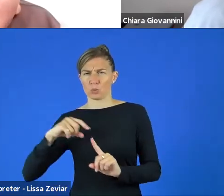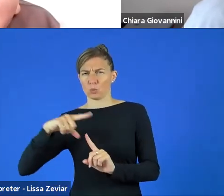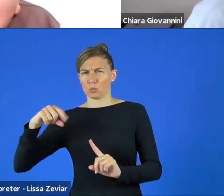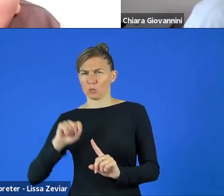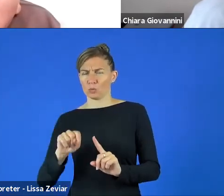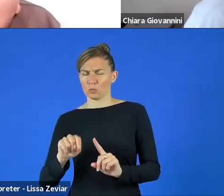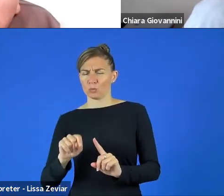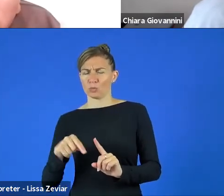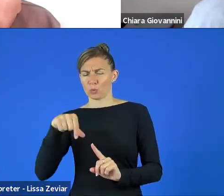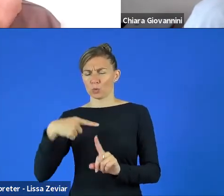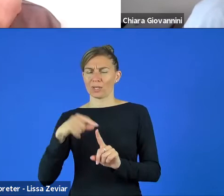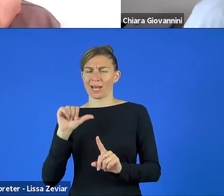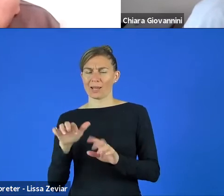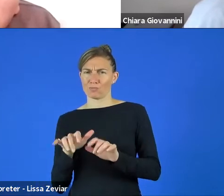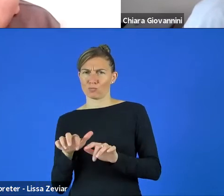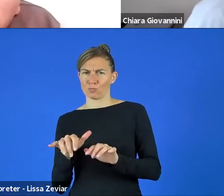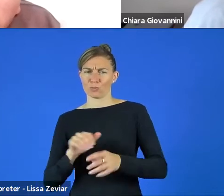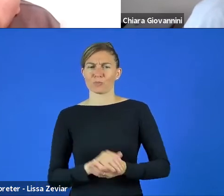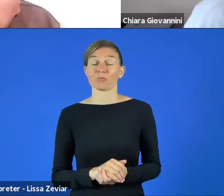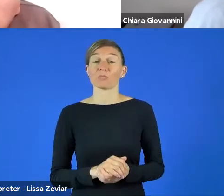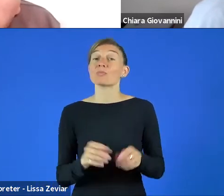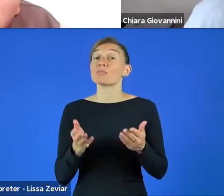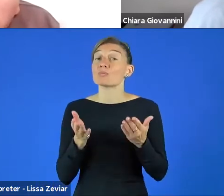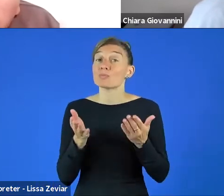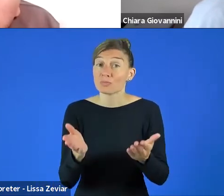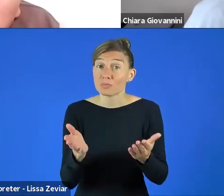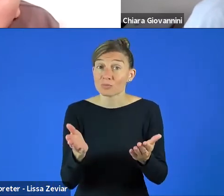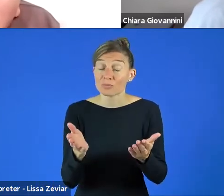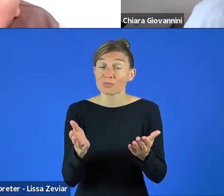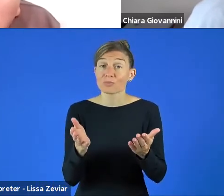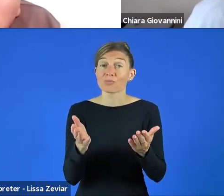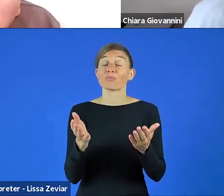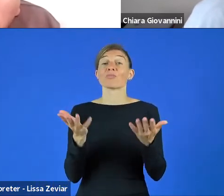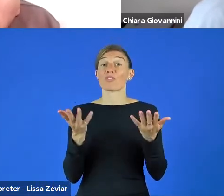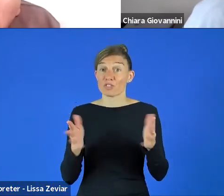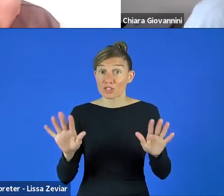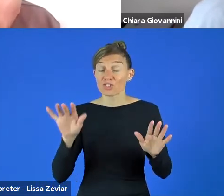We will share the accessible video after summer possibly on our website.